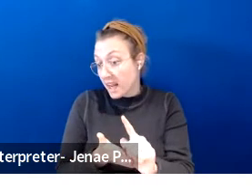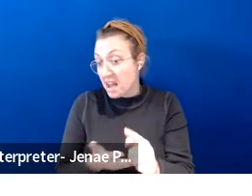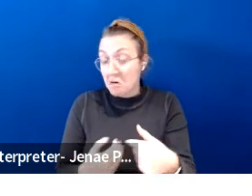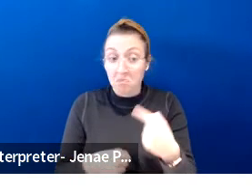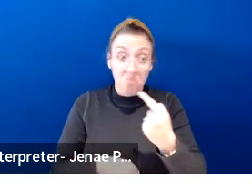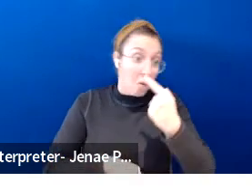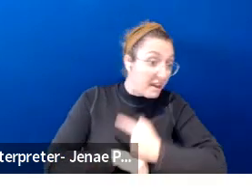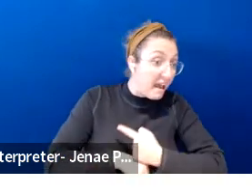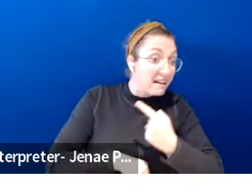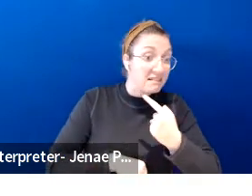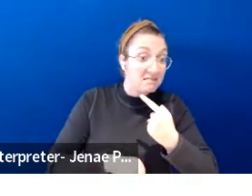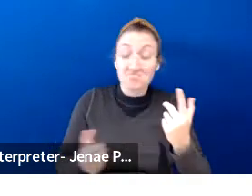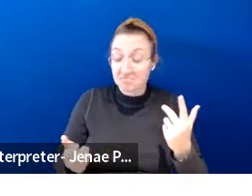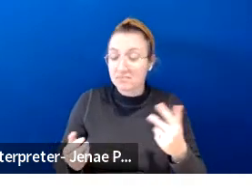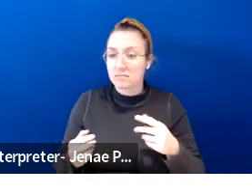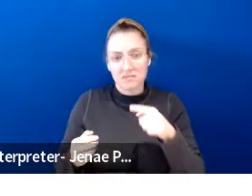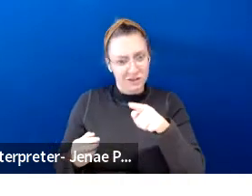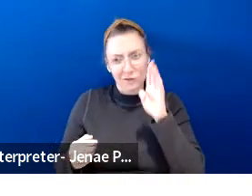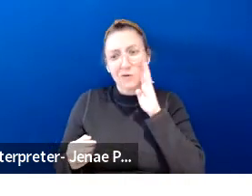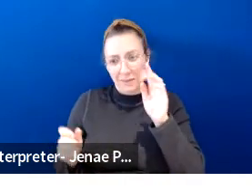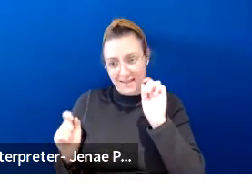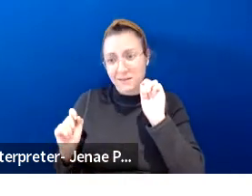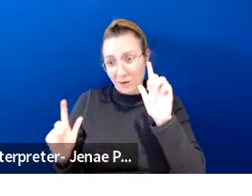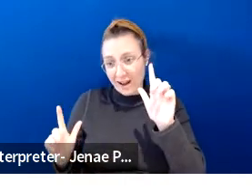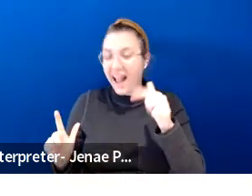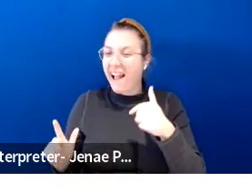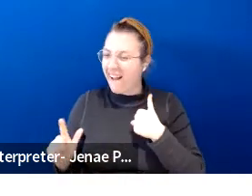you will be surprised and I actually do this in one of my classes for